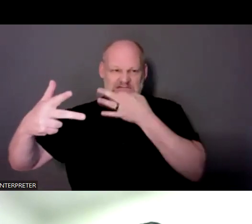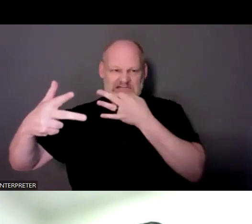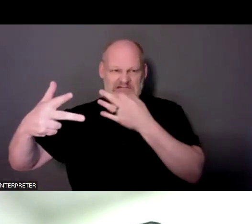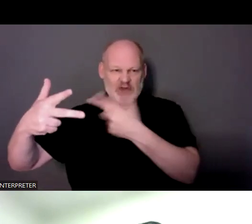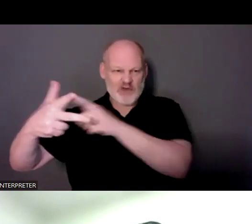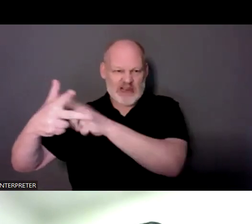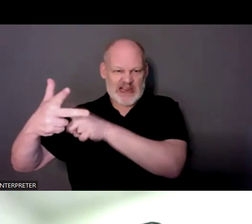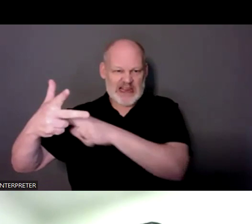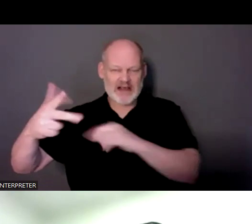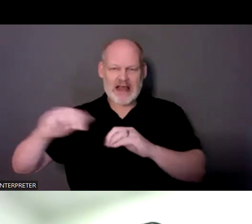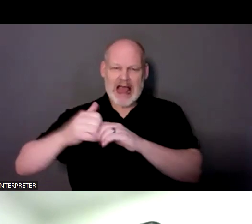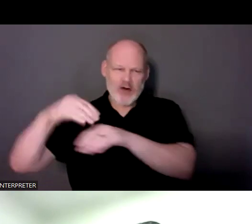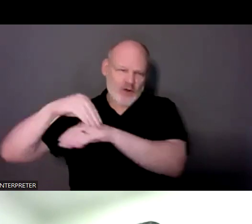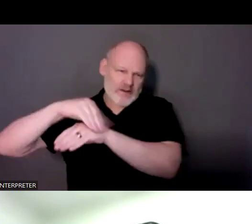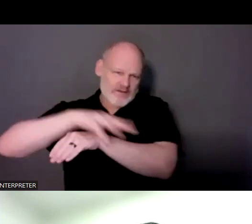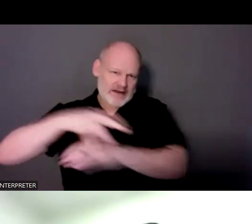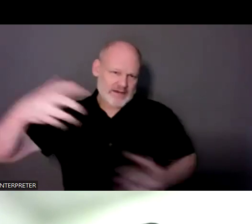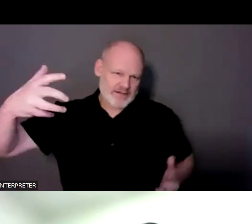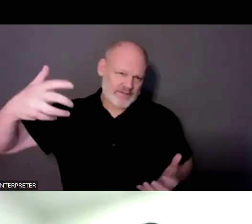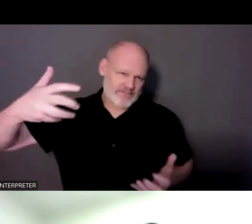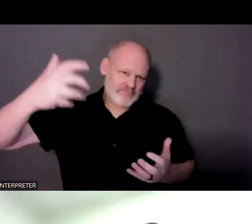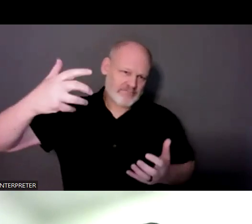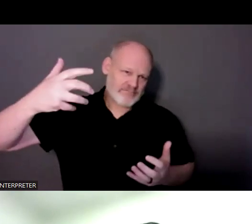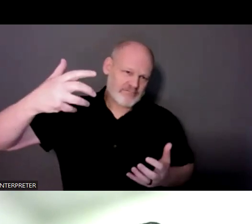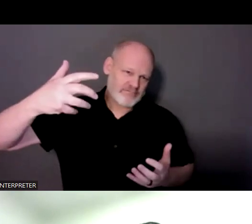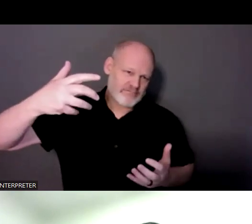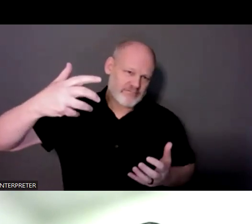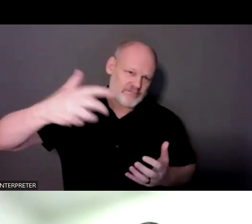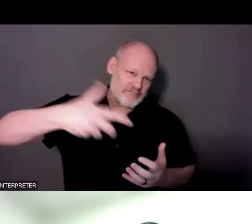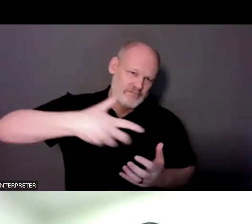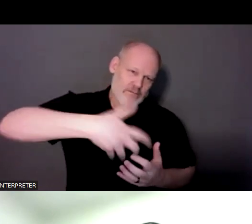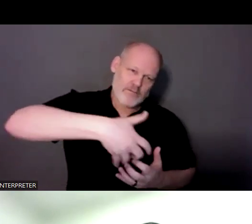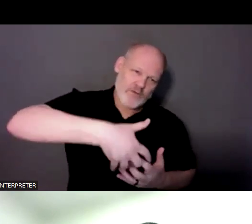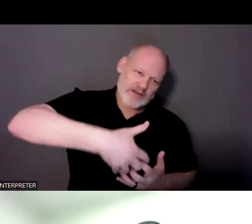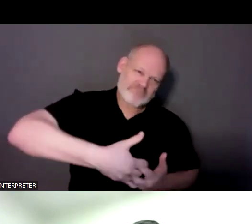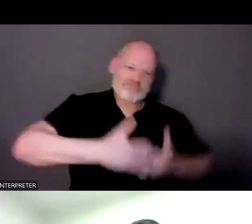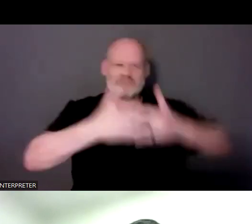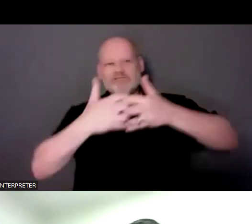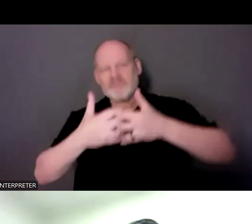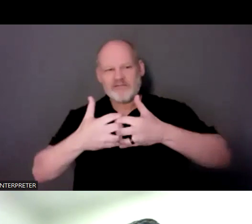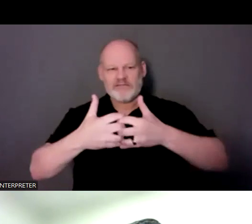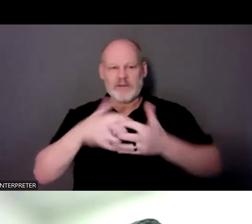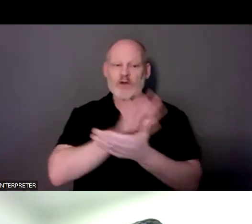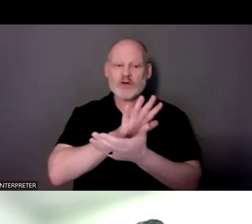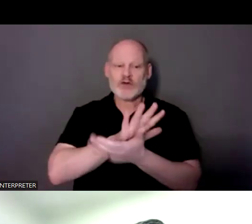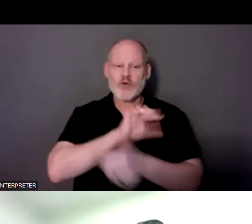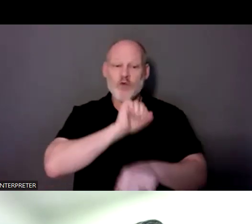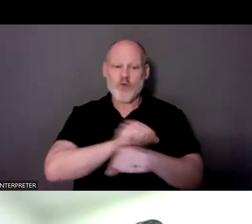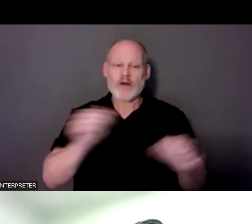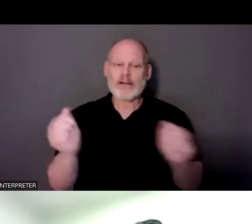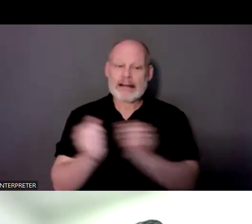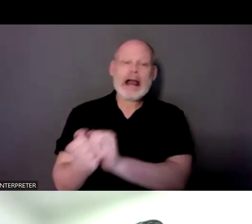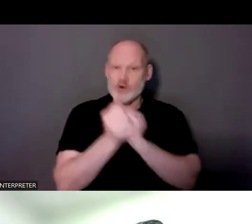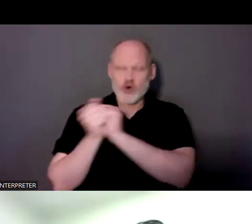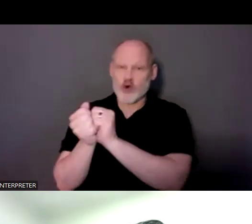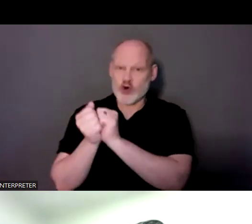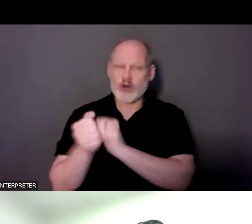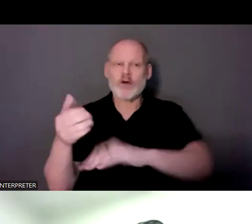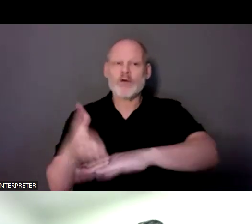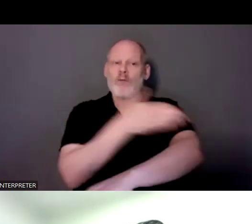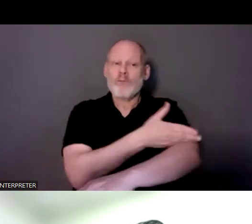together so the collective whole is working together to build our collective vision and